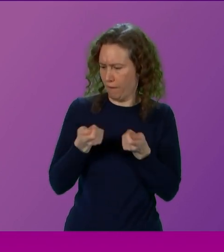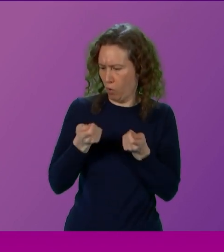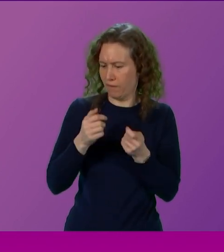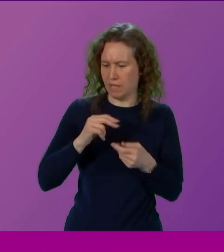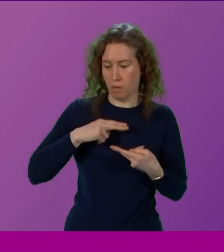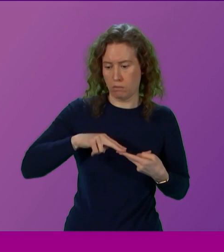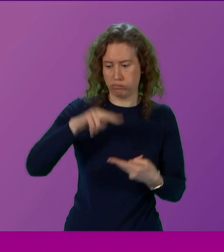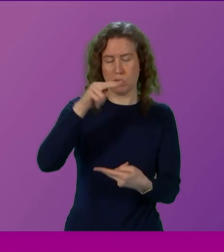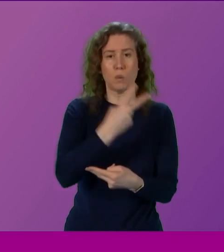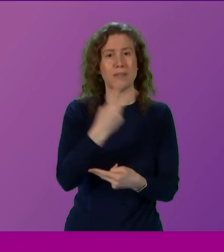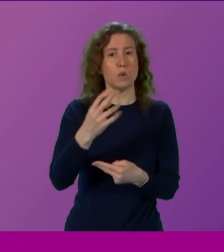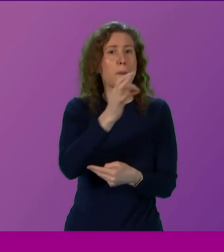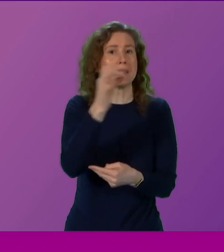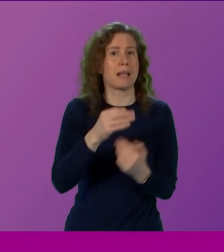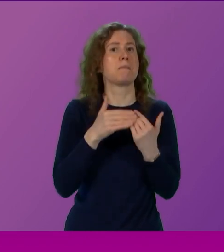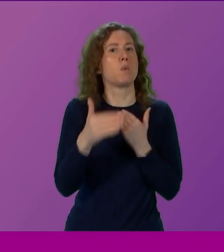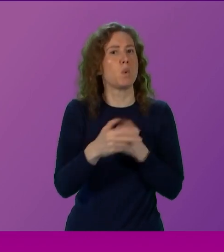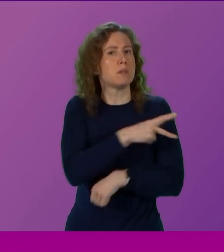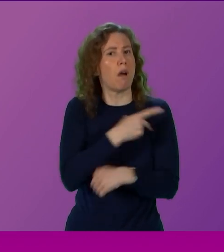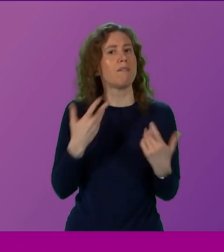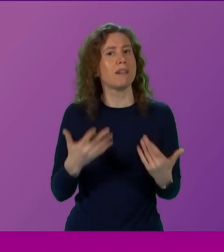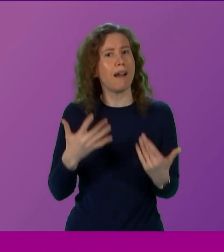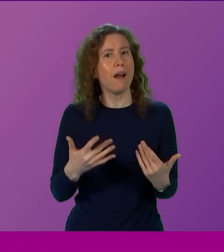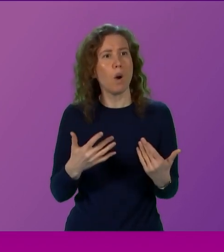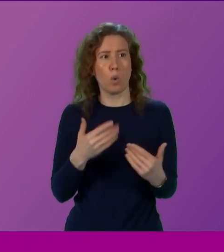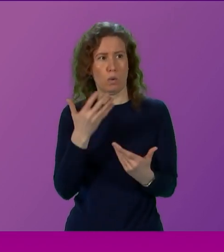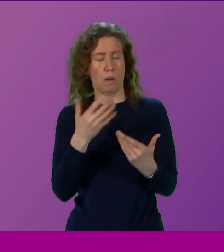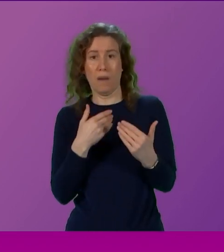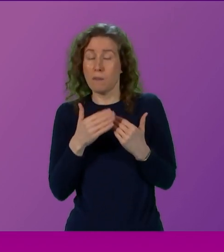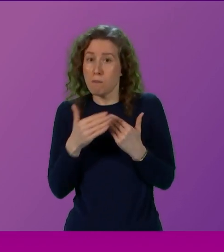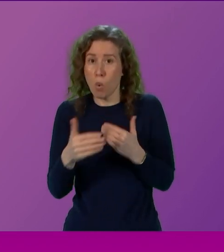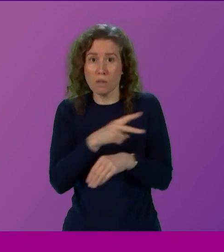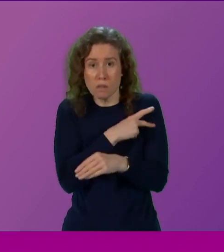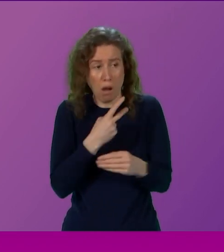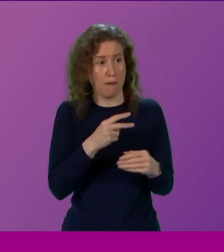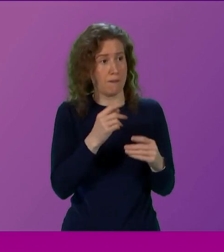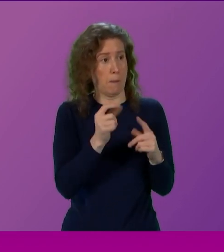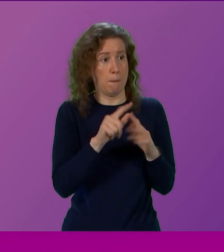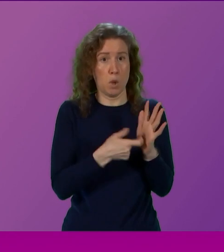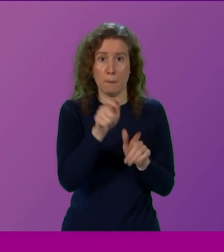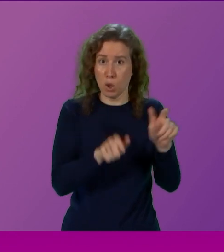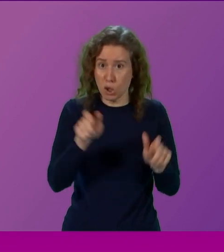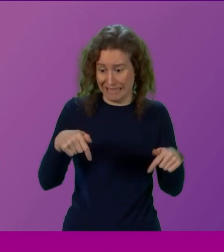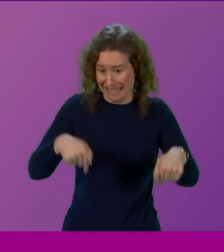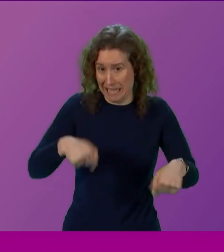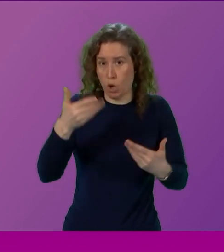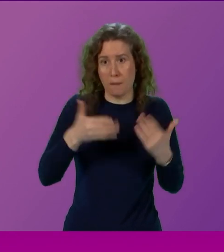22 per cent. We have higher staffing per head than NHS England and higher numbers of nurses,